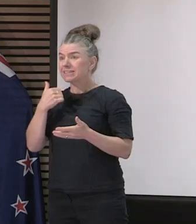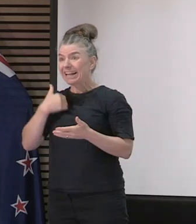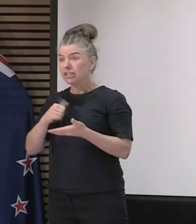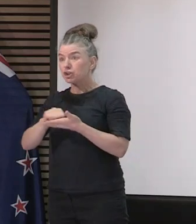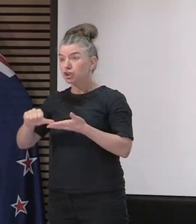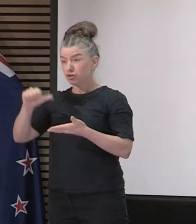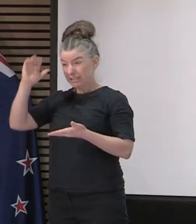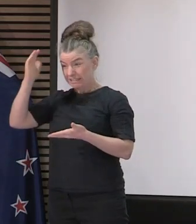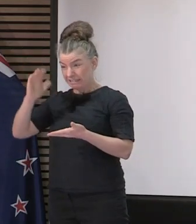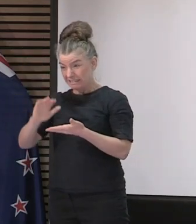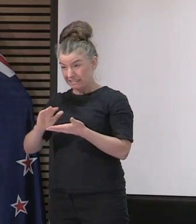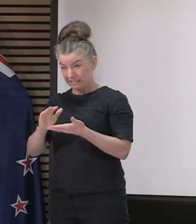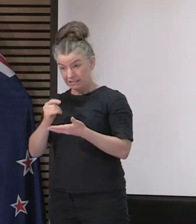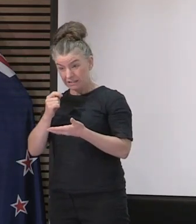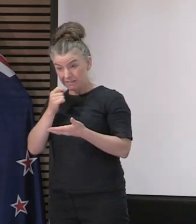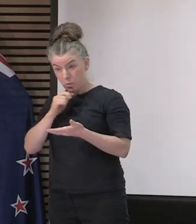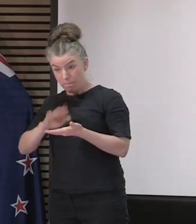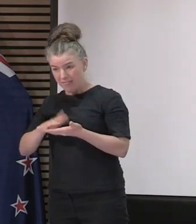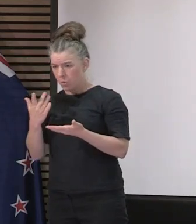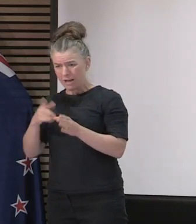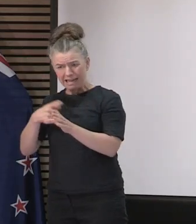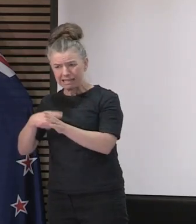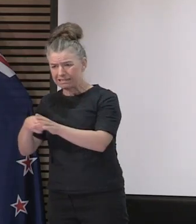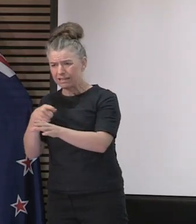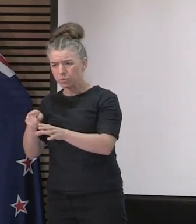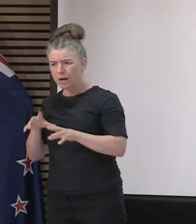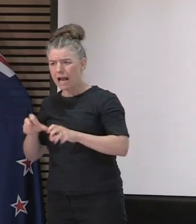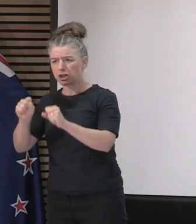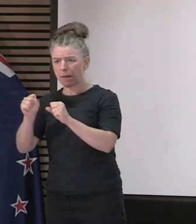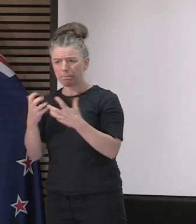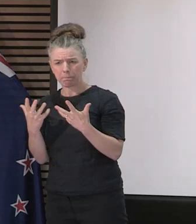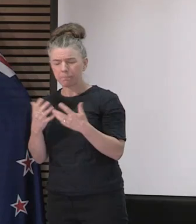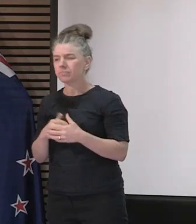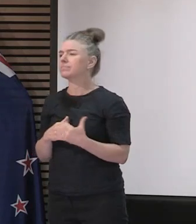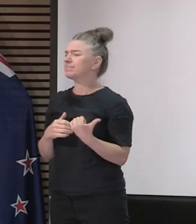take to catch up was to make.